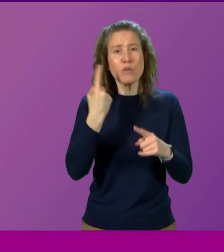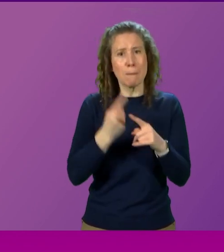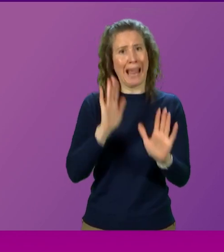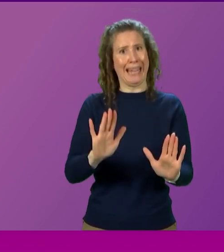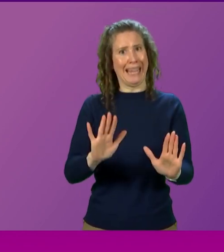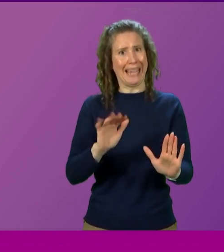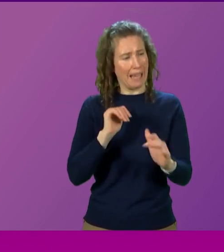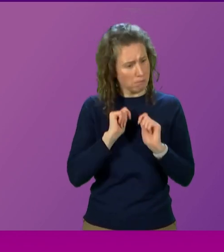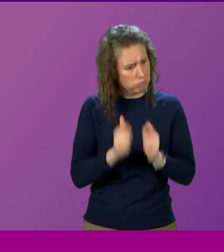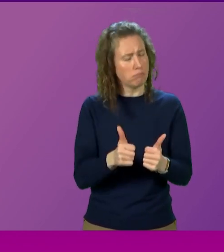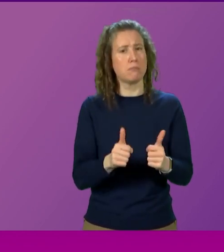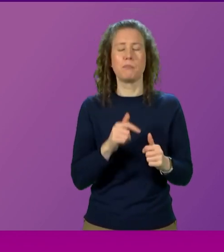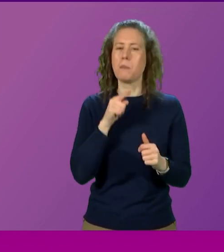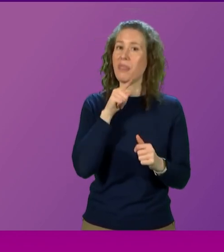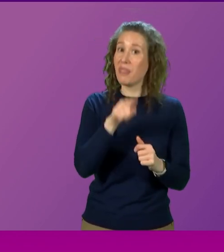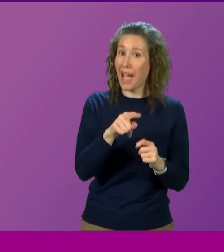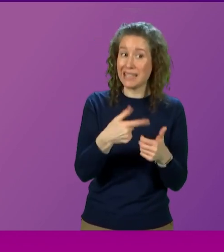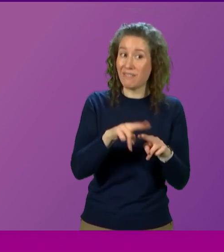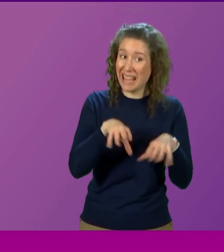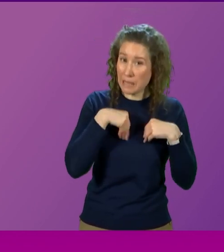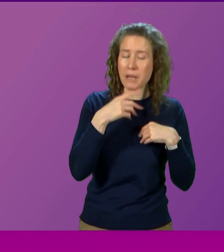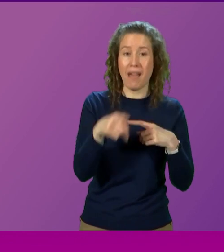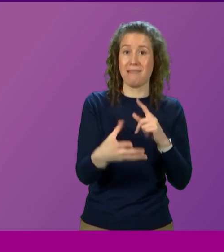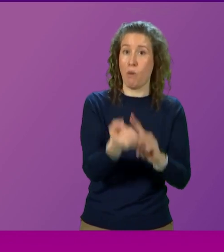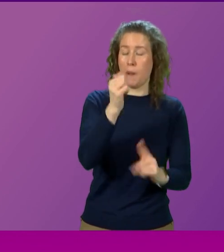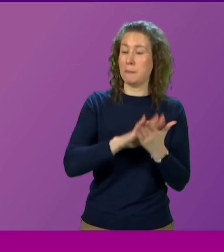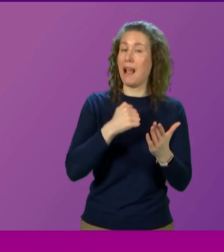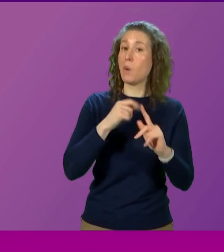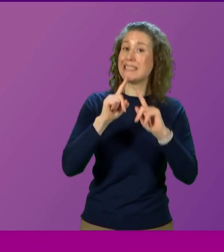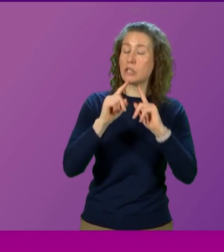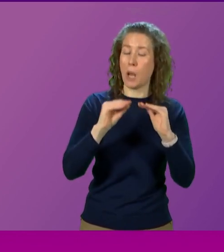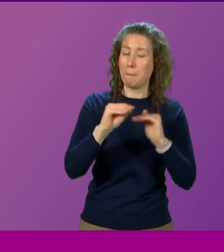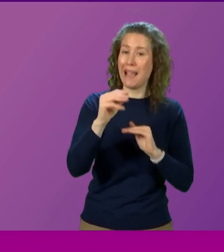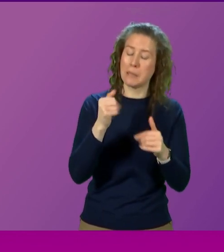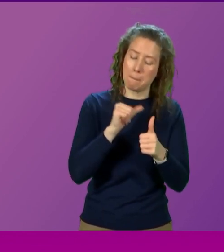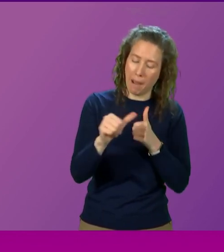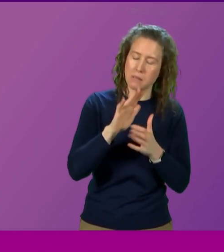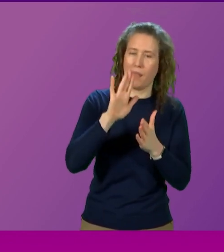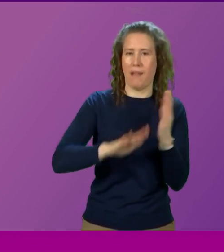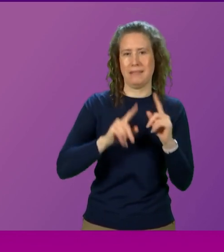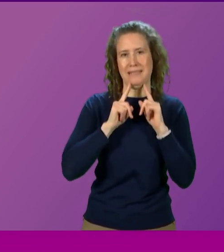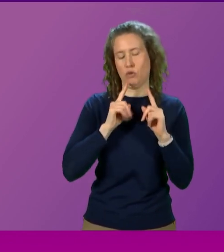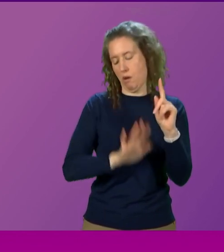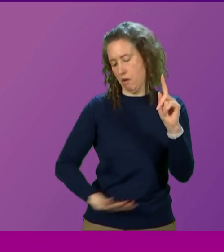that the outcome is that our teachers are paid better than those in other parts of the